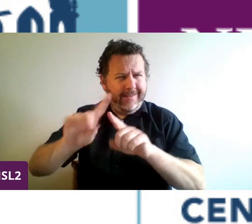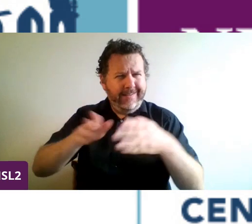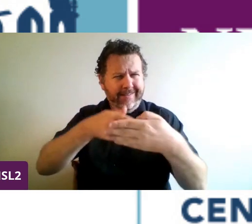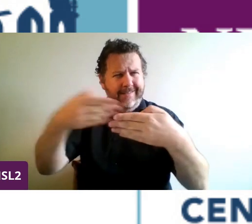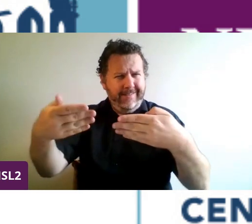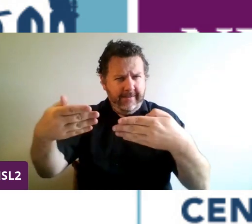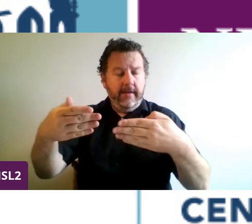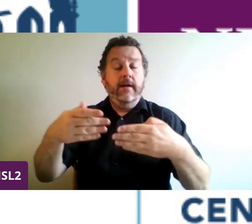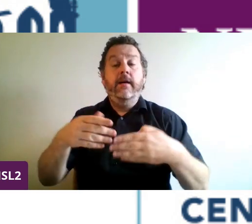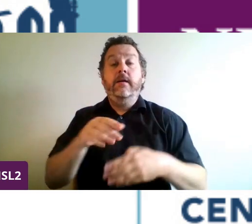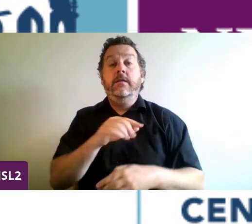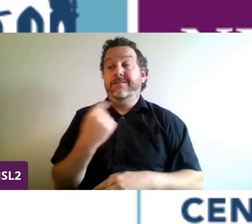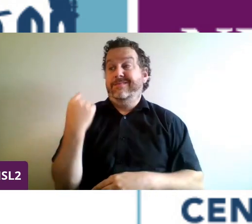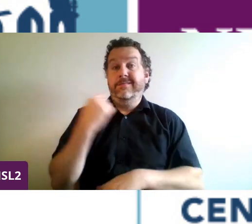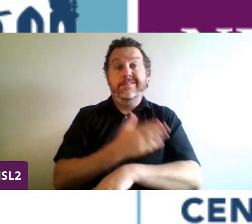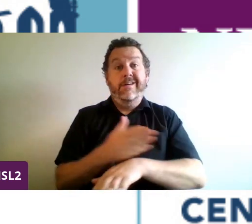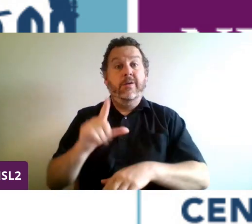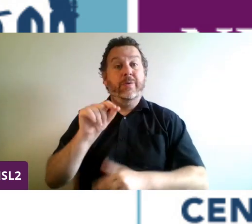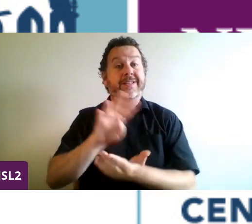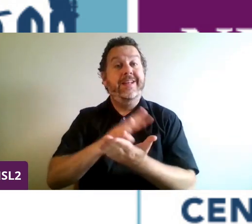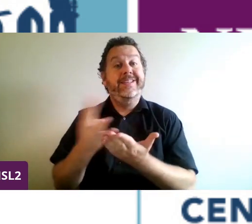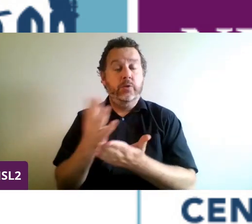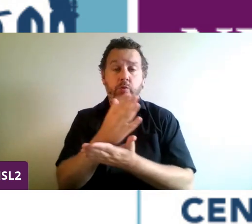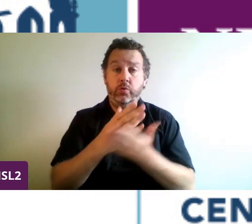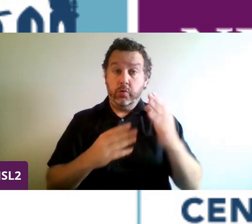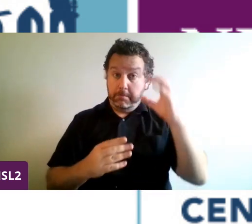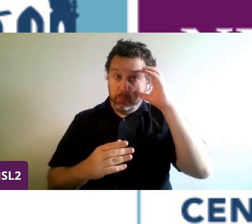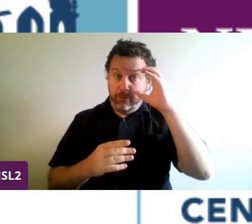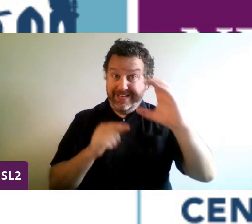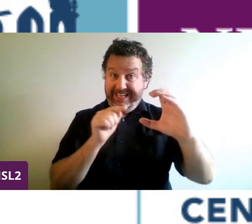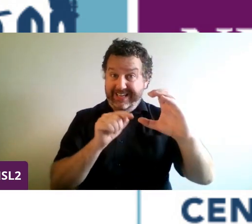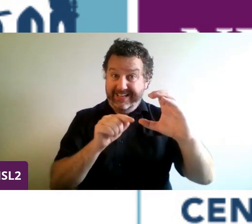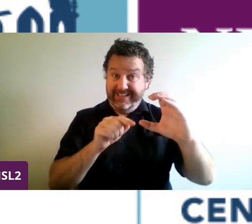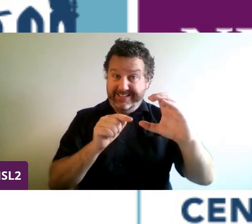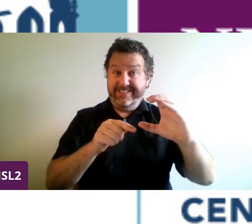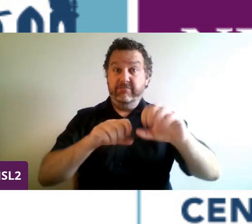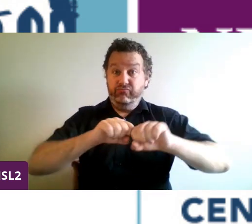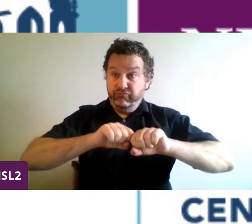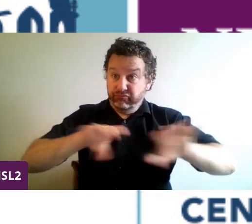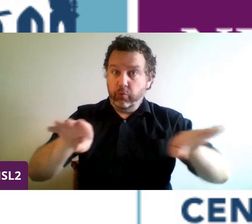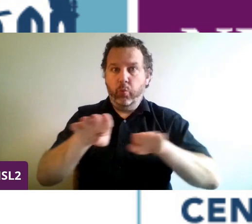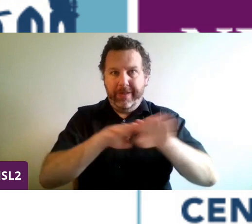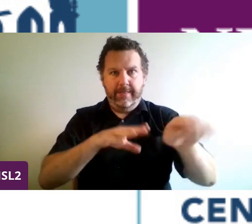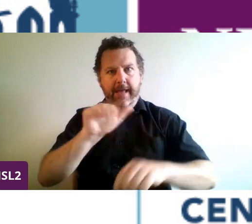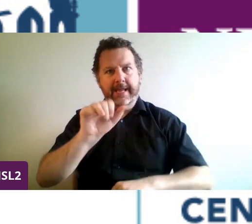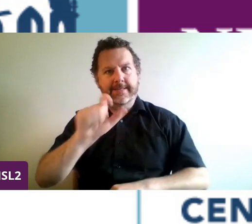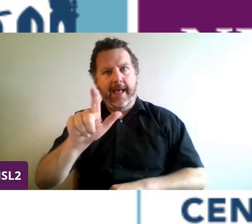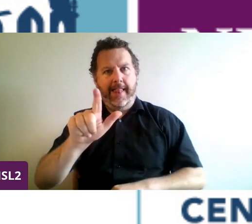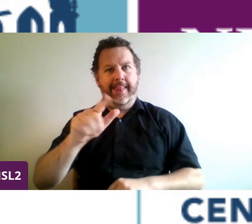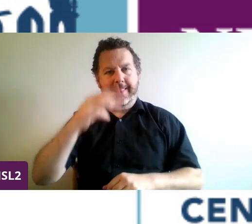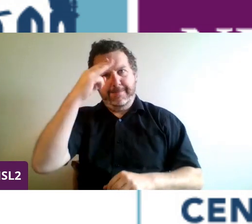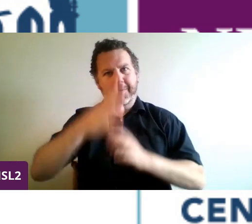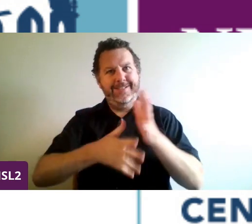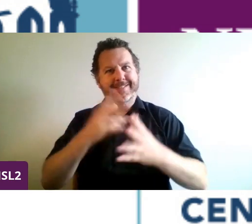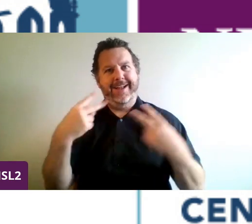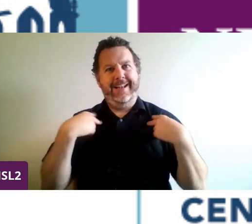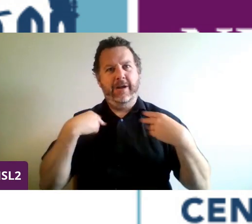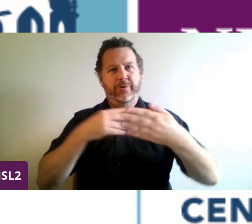, some films have even been made available with American sign language as a second screen experience. So active you has partnered with